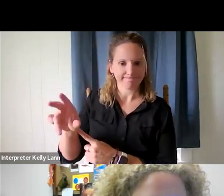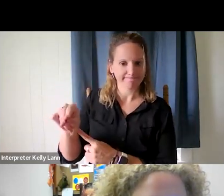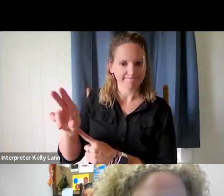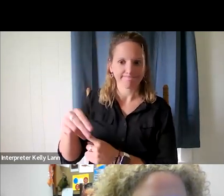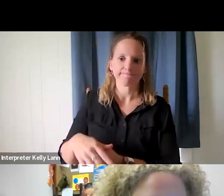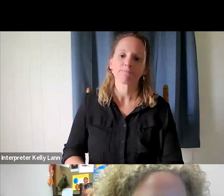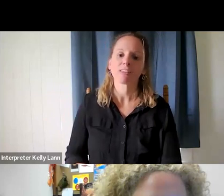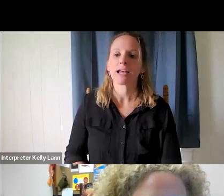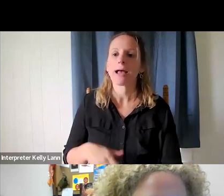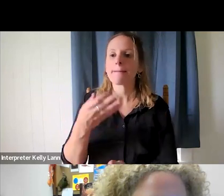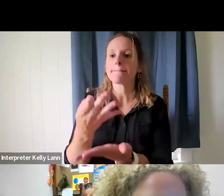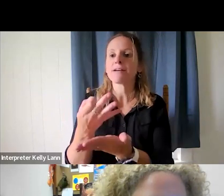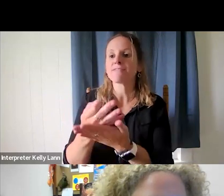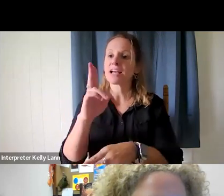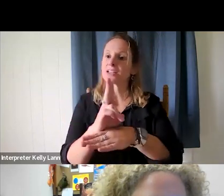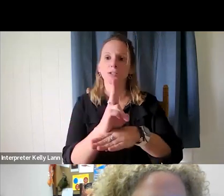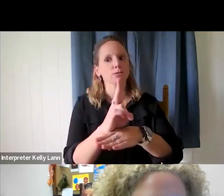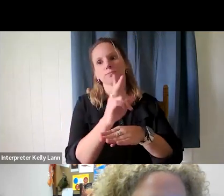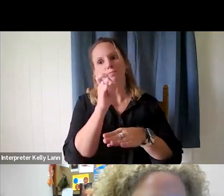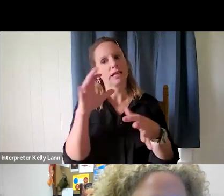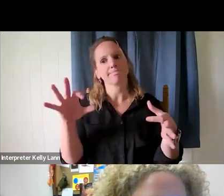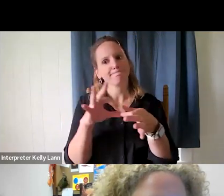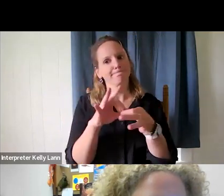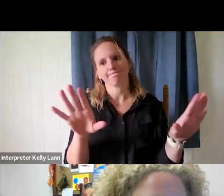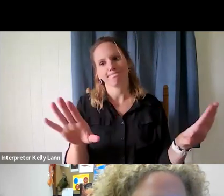The fact that he's using isn't the reason he has a disability.